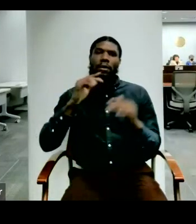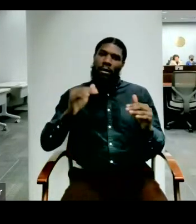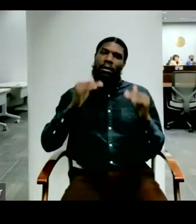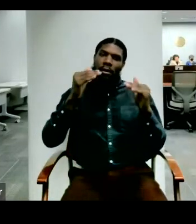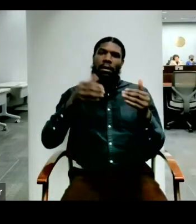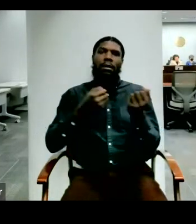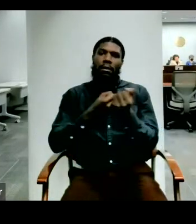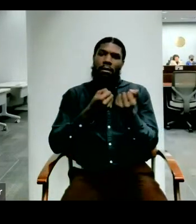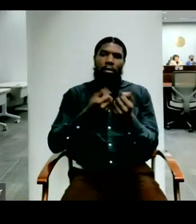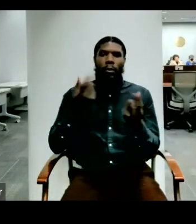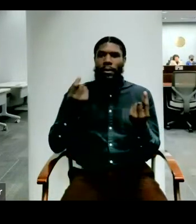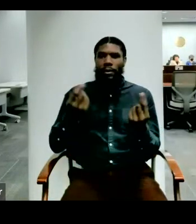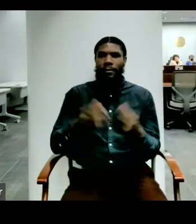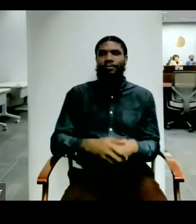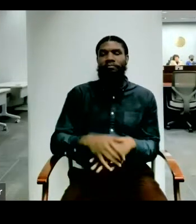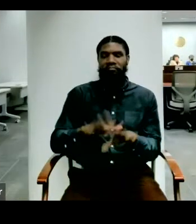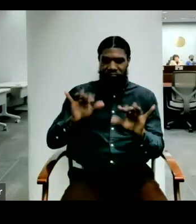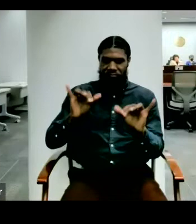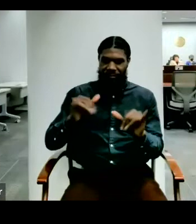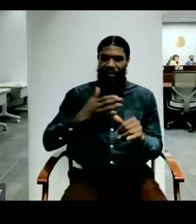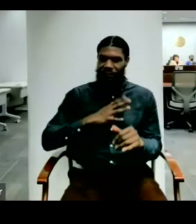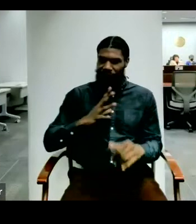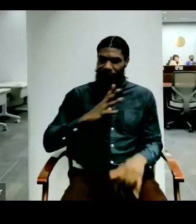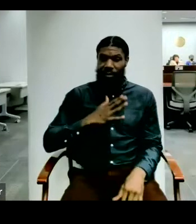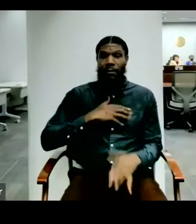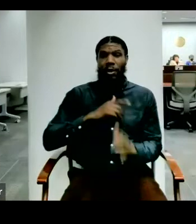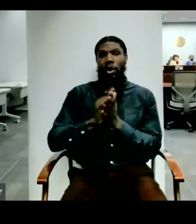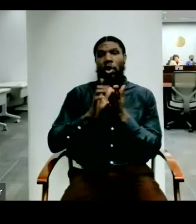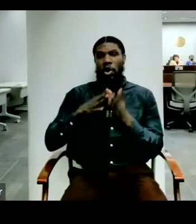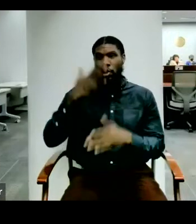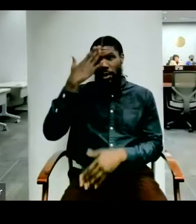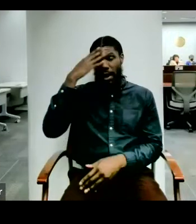Well I'm going to take off my lawyer hat now and go back to my job as ESL